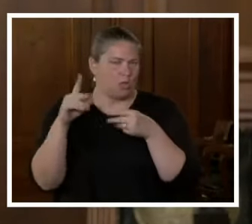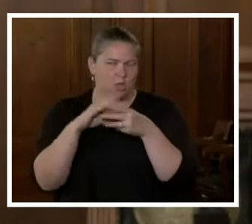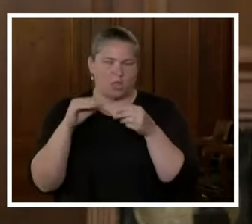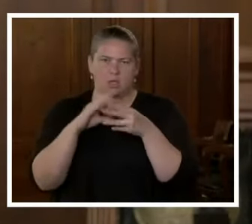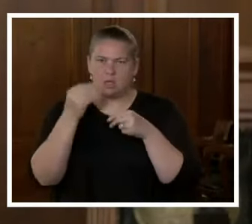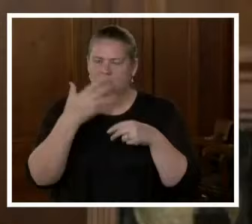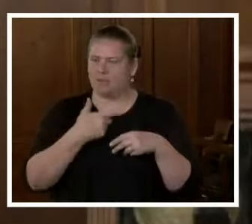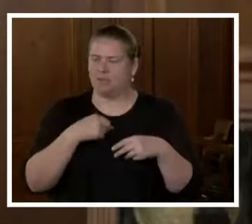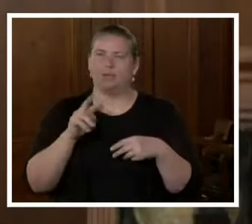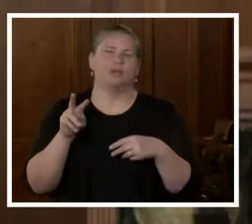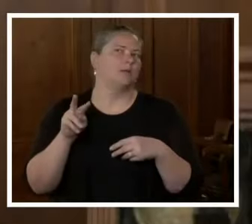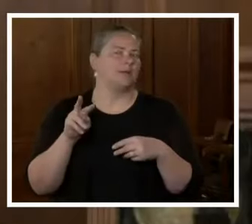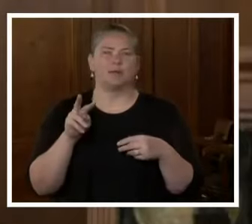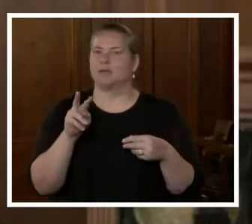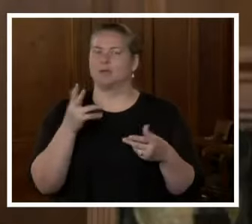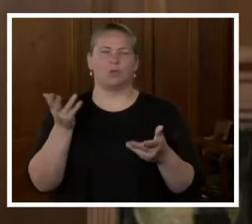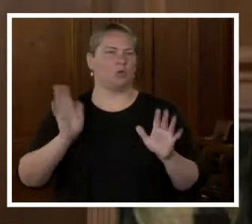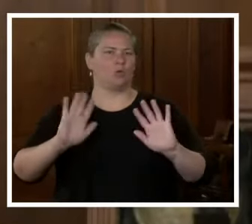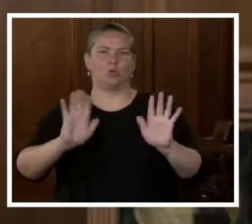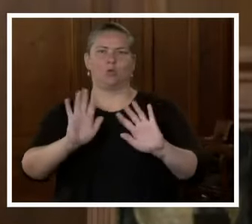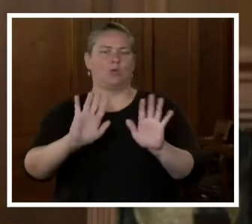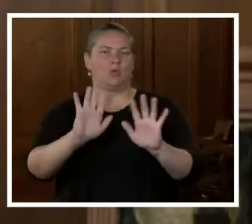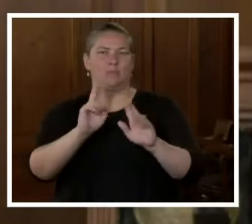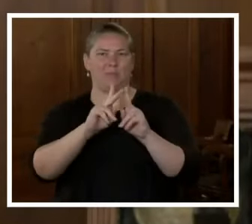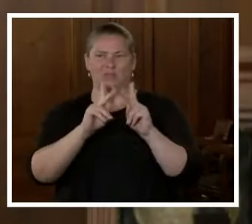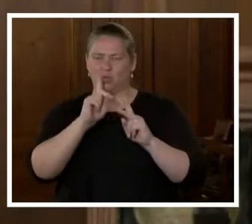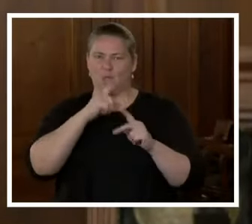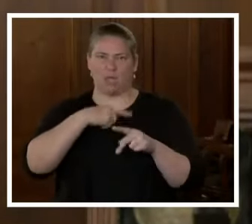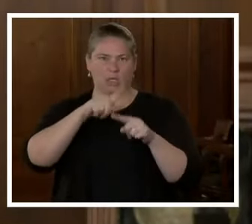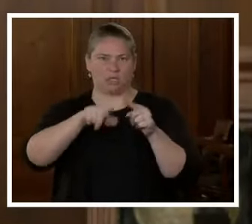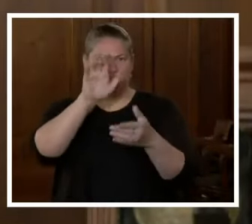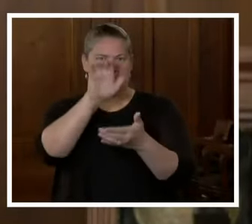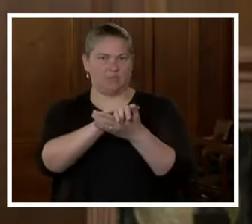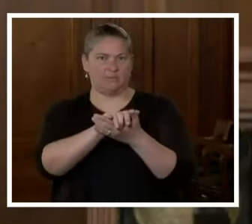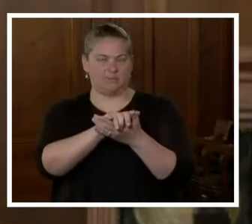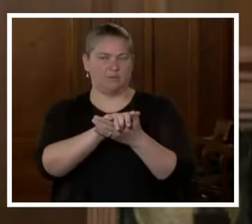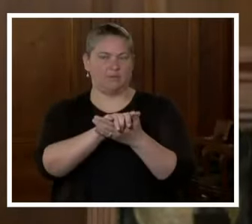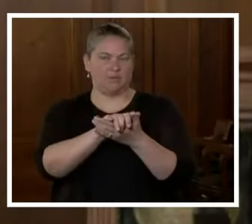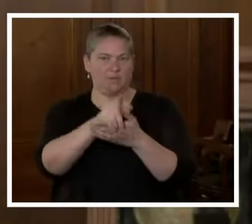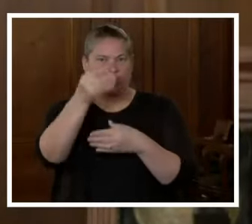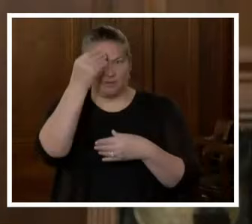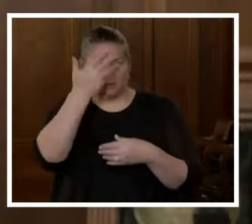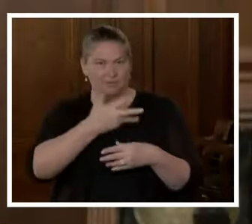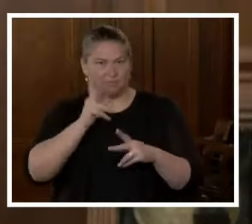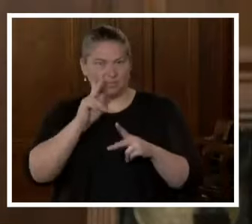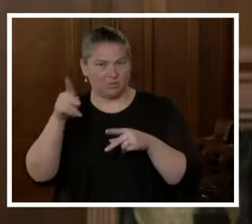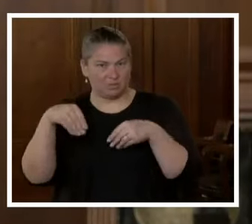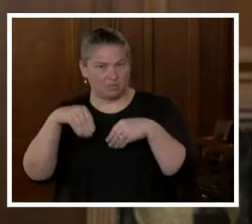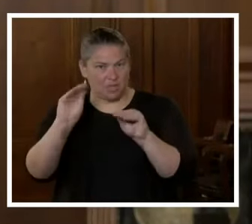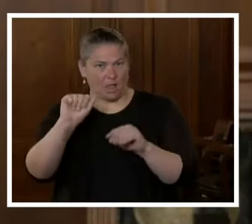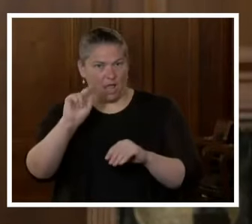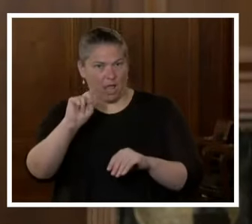EVERYTHING ELSE, WHEN WE LOOK BACK SIXs MO IN THE FUTURE AND WE LOOK BACK WEEK I CAN GIVE YOU A MUCH BETTER ANSWER TO YOUR